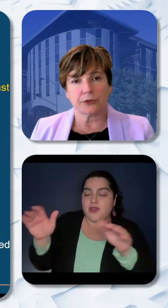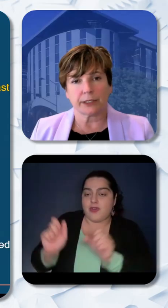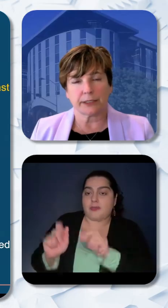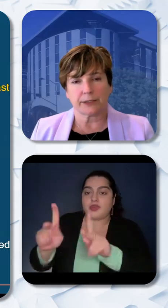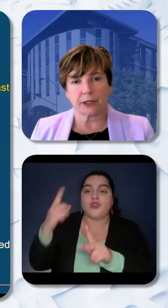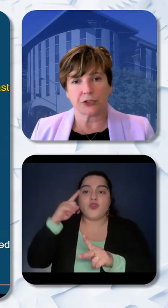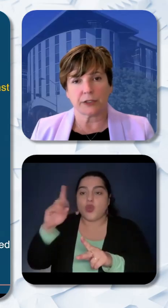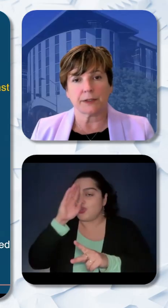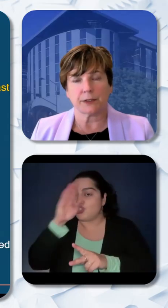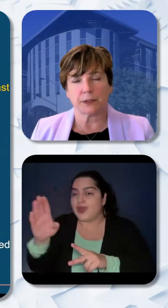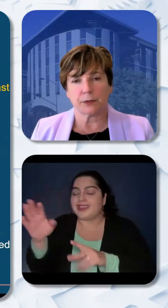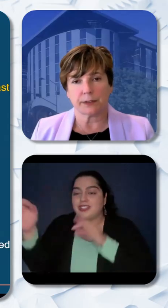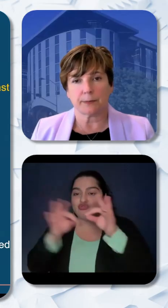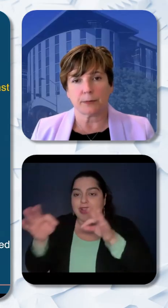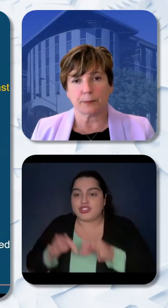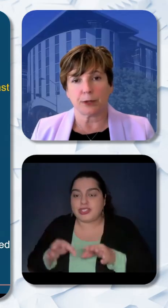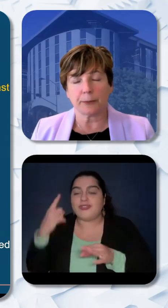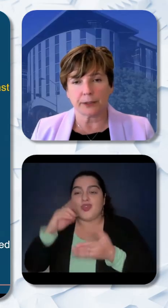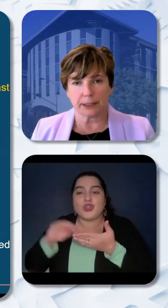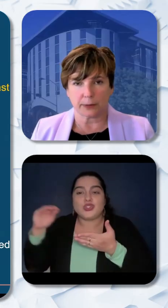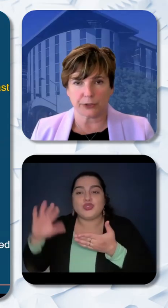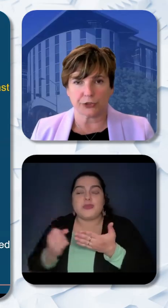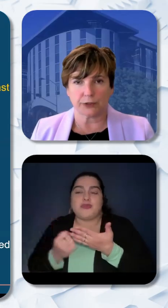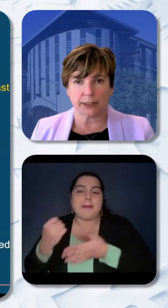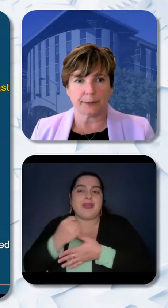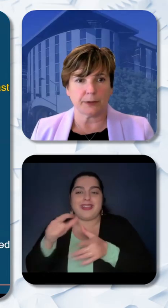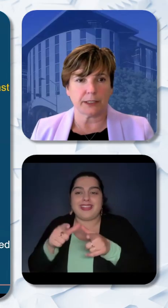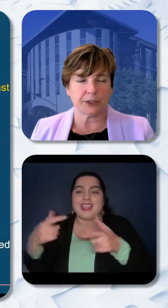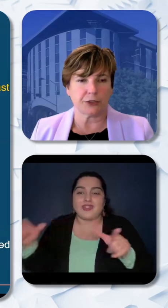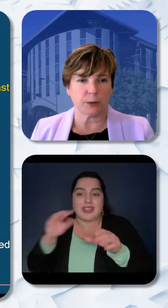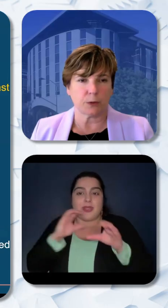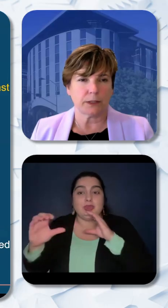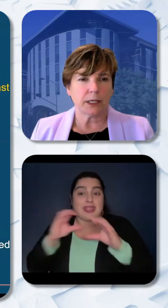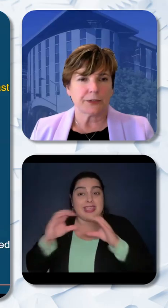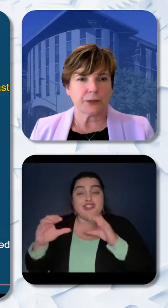for direct instruction in the student's primary language and communication mode.